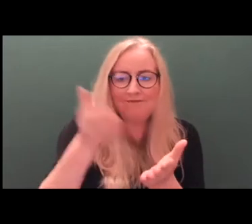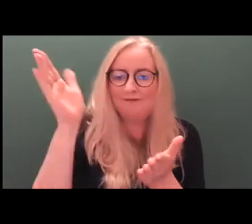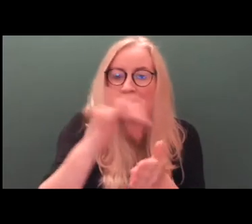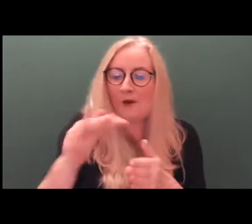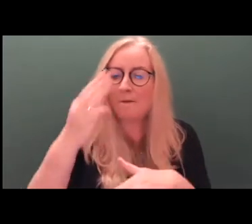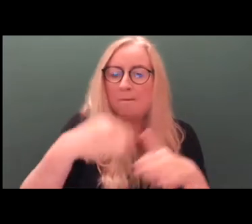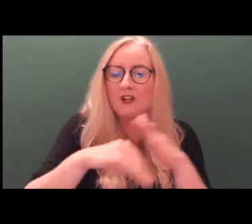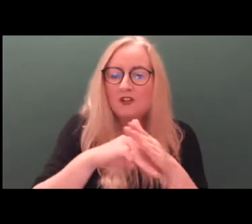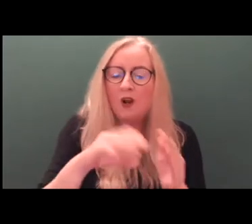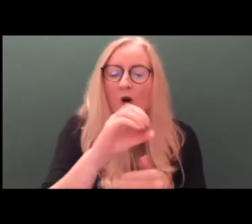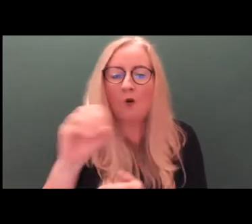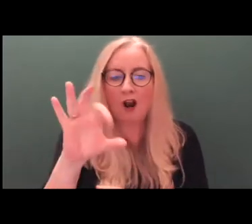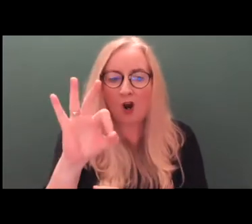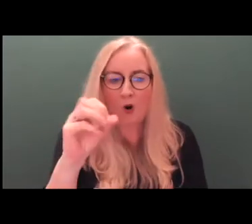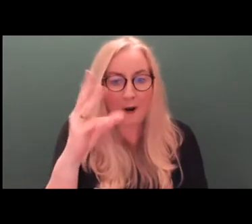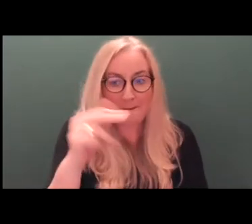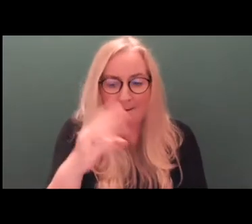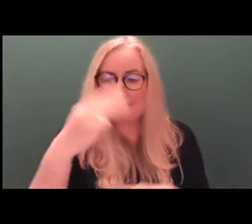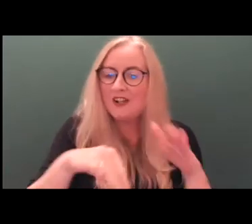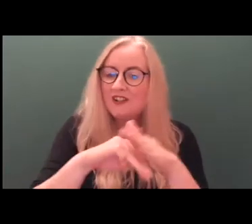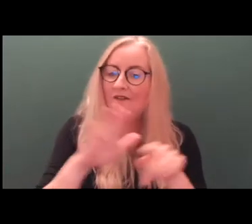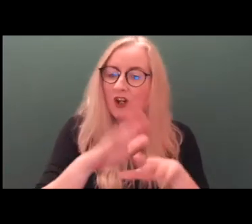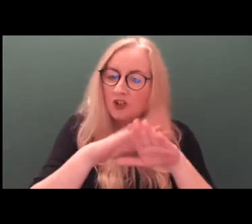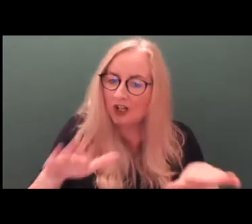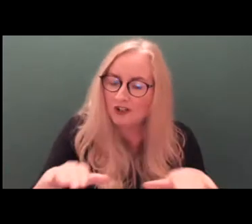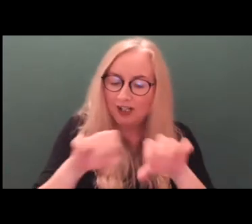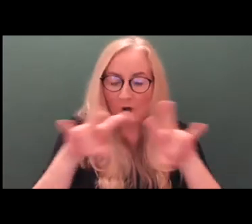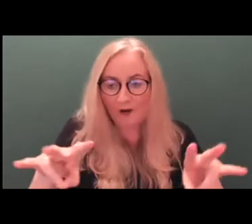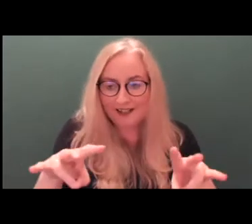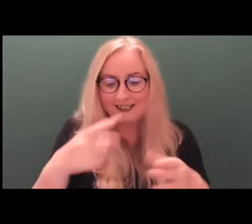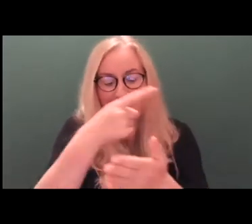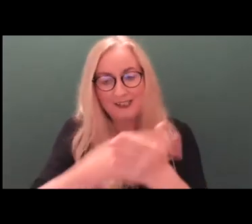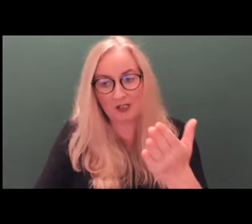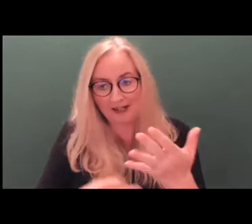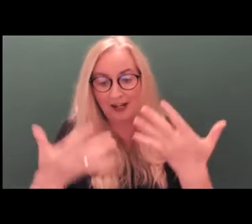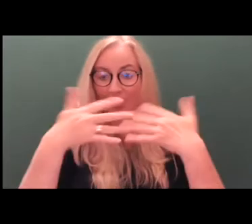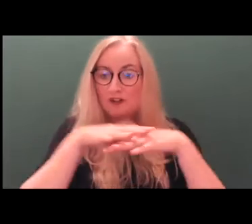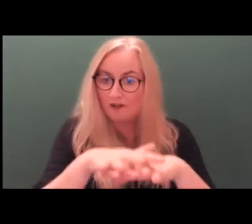Roderic O'Gorman, The Minister for Children, Equality Disability Integration and Youth.